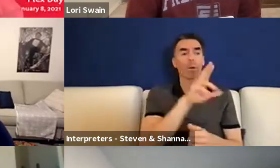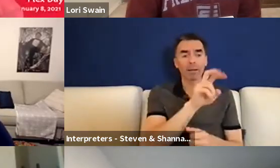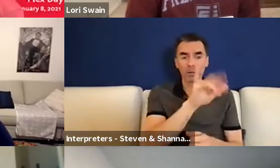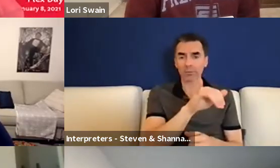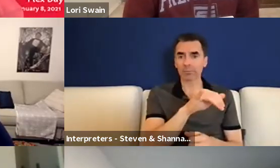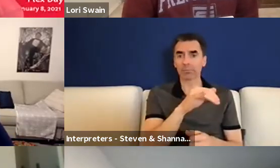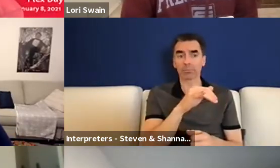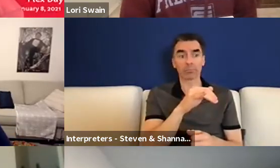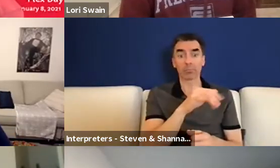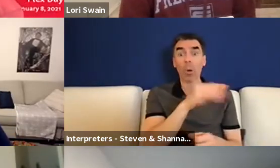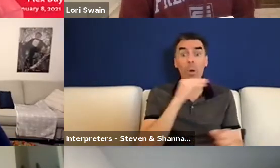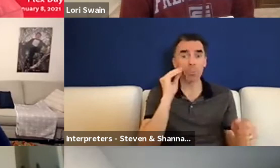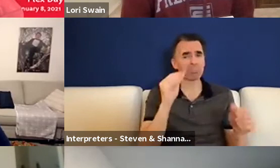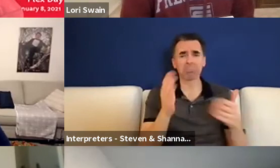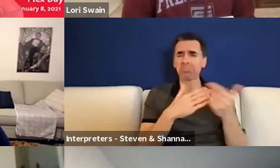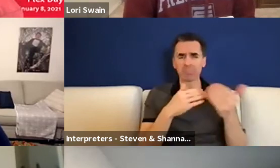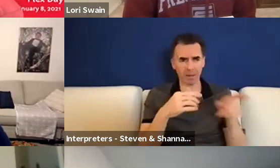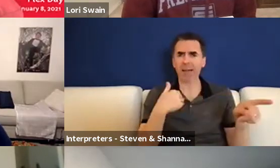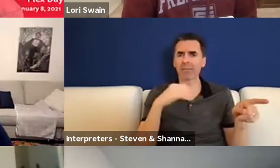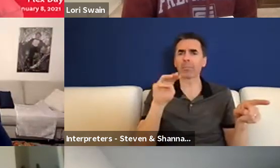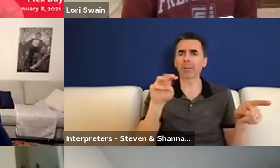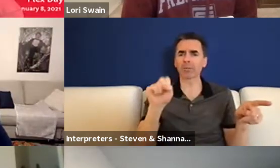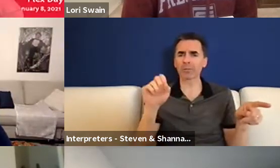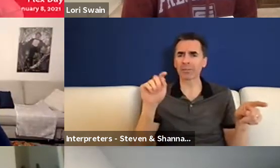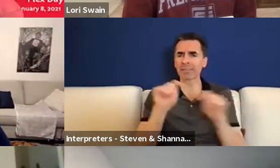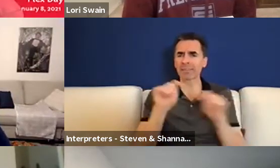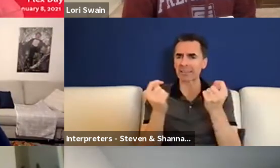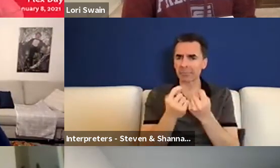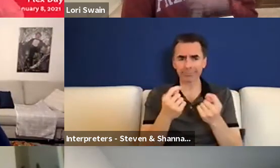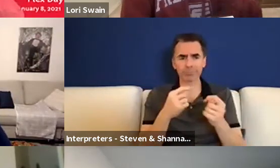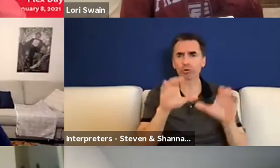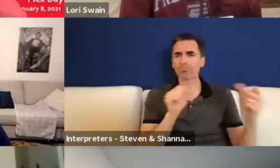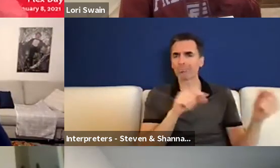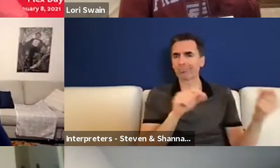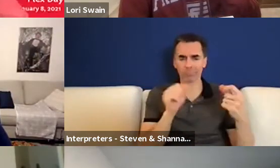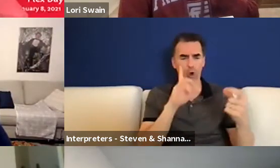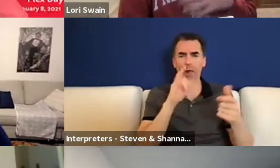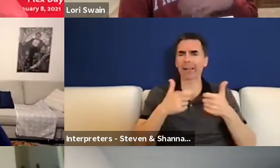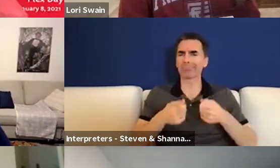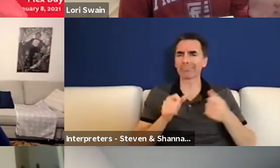home, we all have Microsoft Teams. And so we use the chat feature. So we're kind of like instant messaging each other and I can be